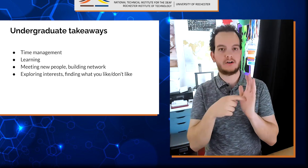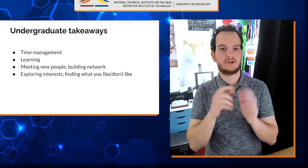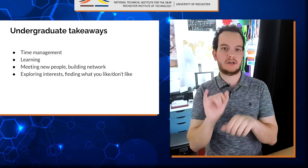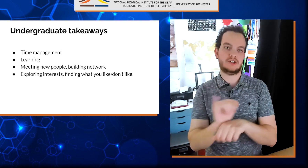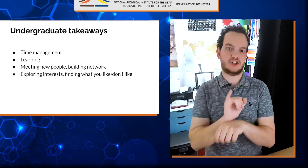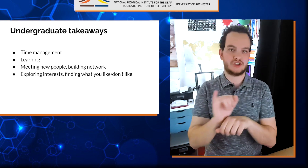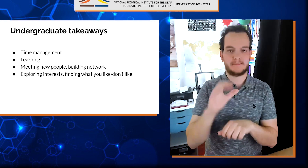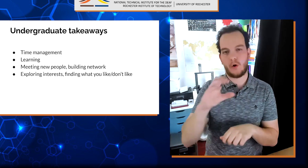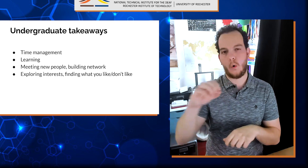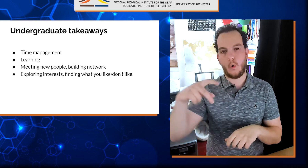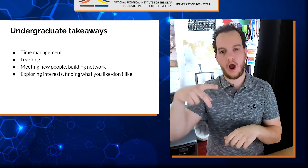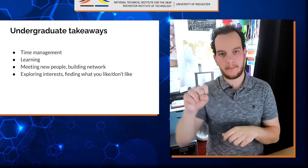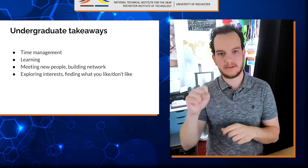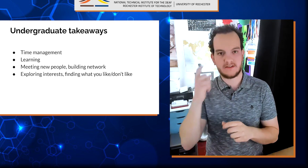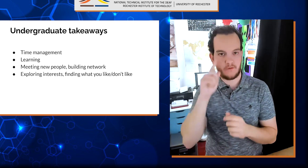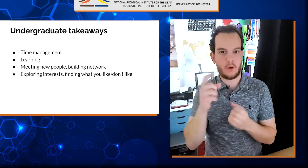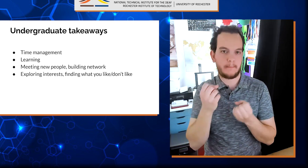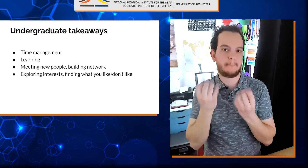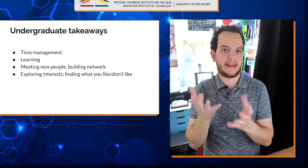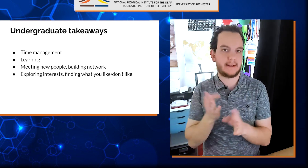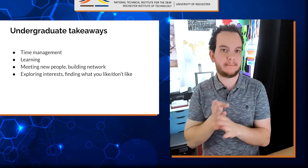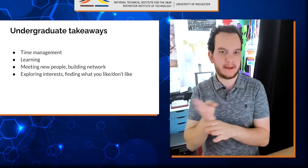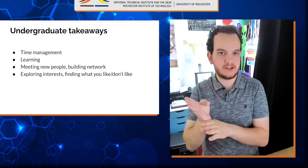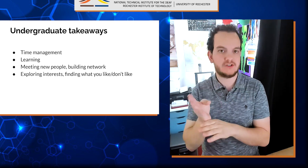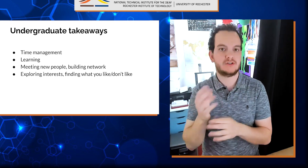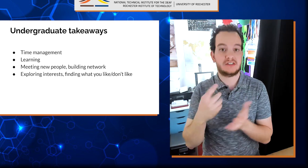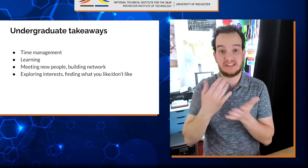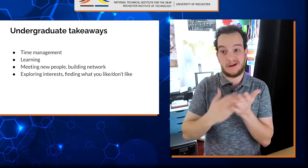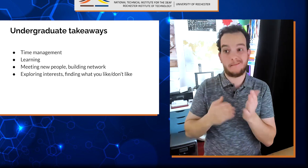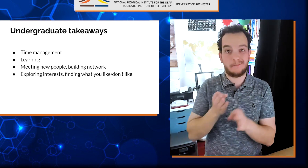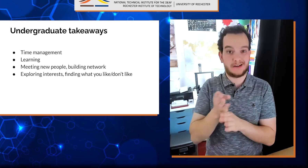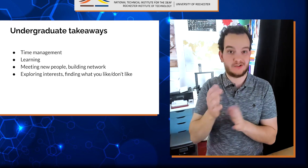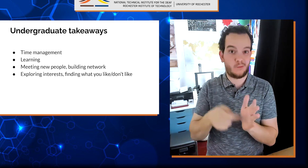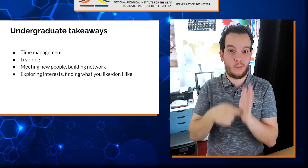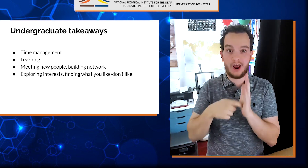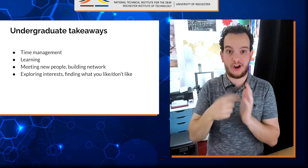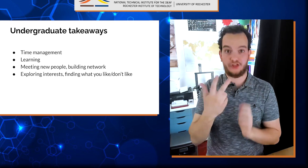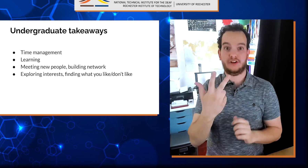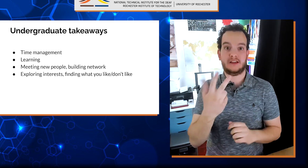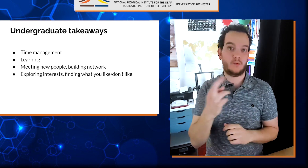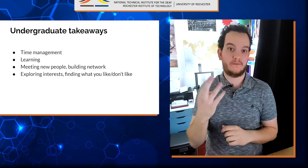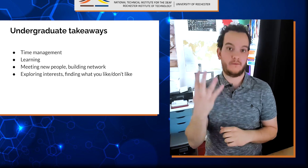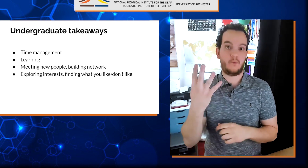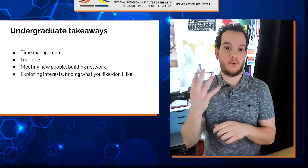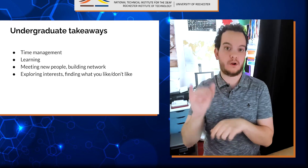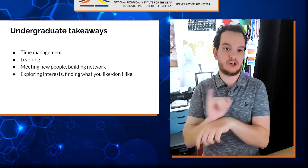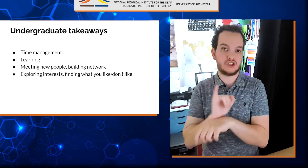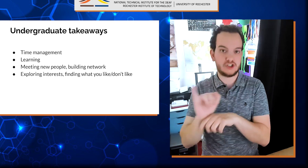helping me to know what I liked and what I didn't like. And depending on your major,